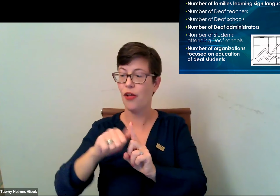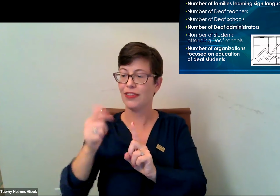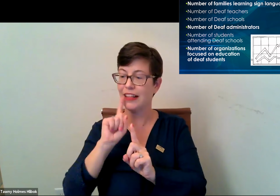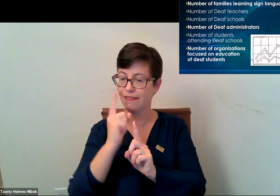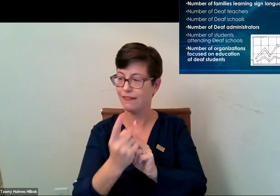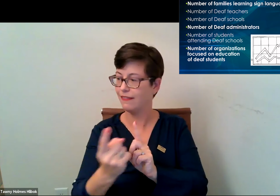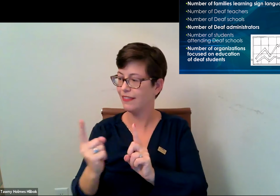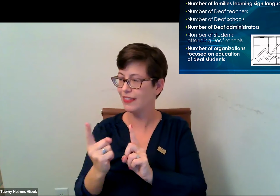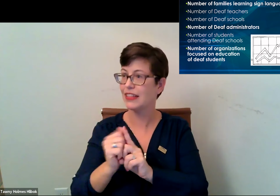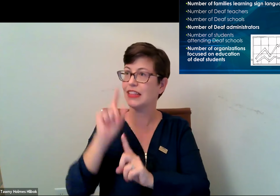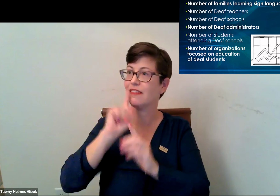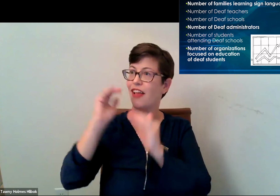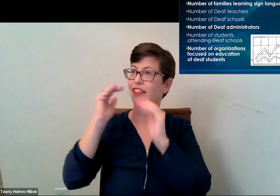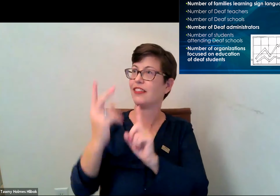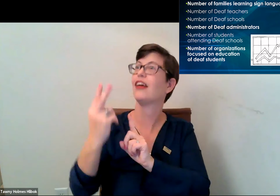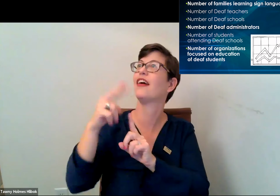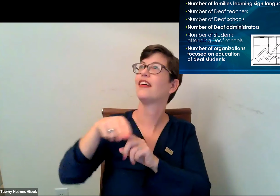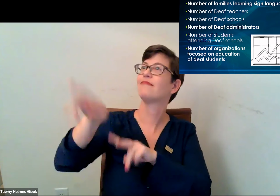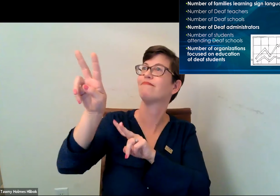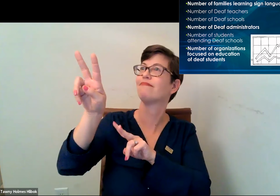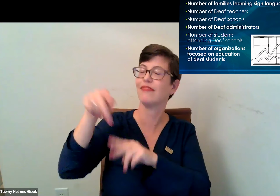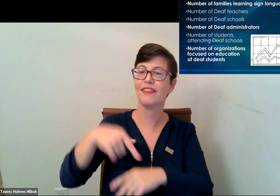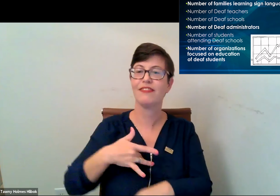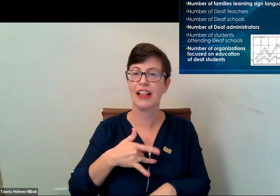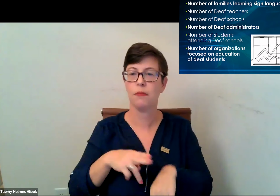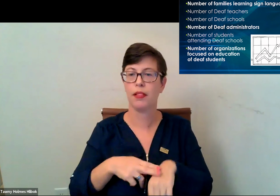But with a deaf students when they are surrounded by other deaf ears and deaf adults,